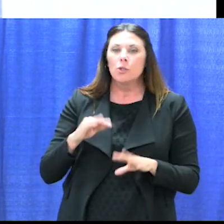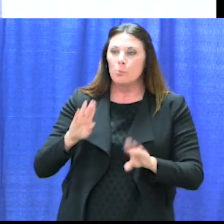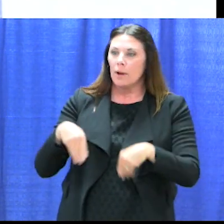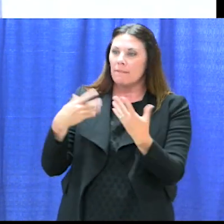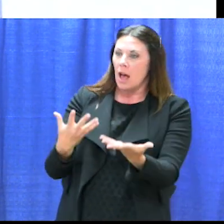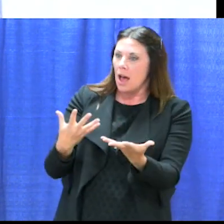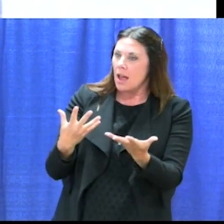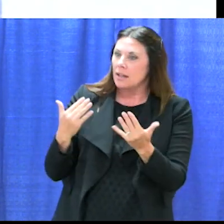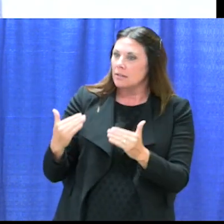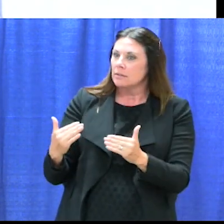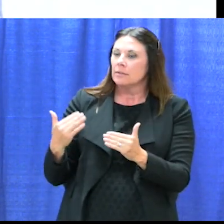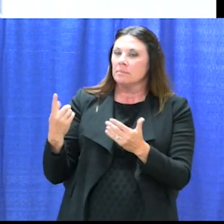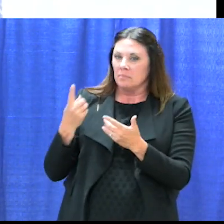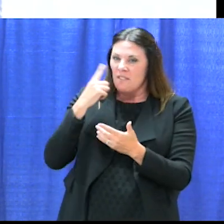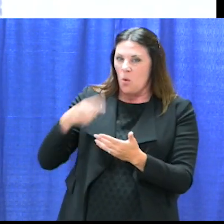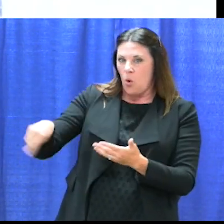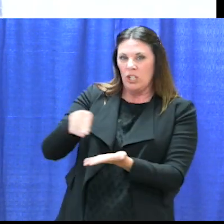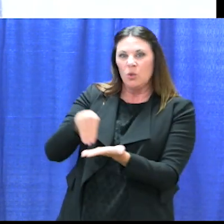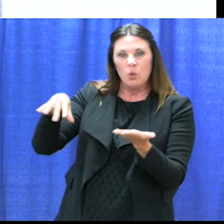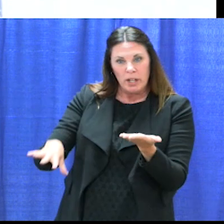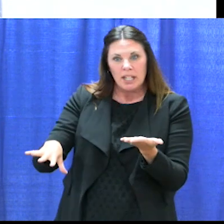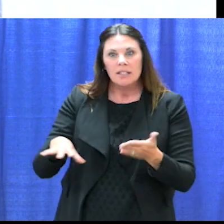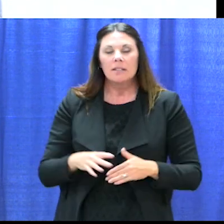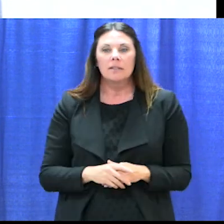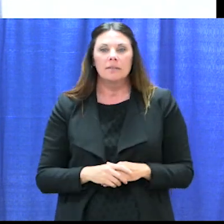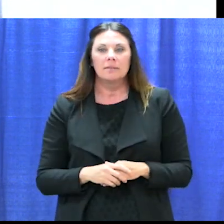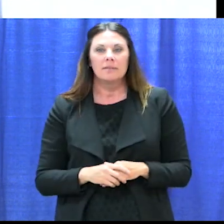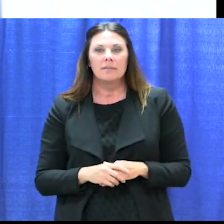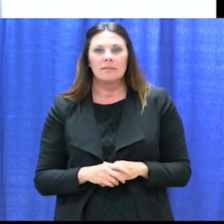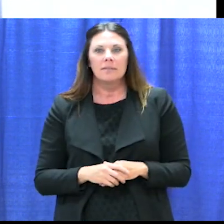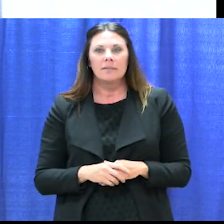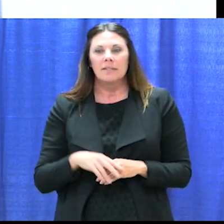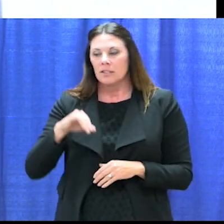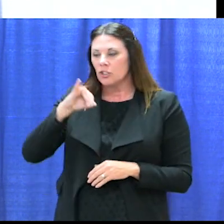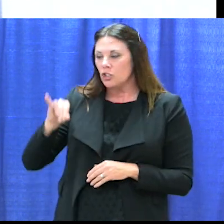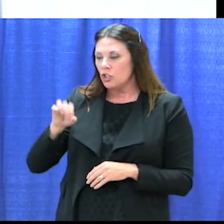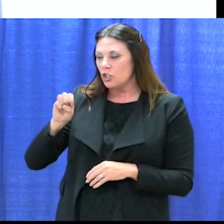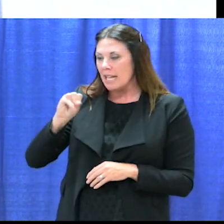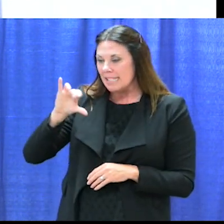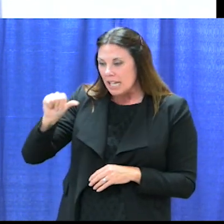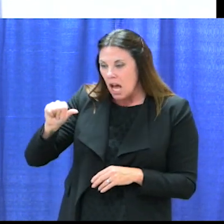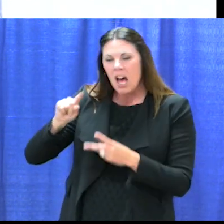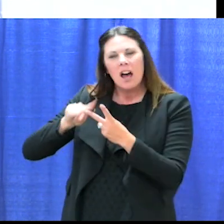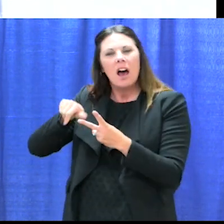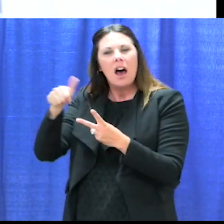And I'd like to thank all the folks—Mary Nicely, Jessica Howard and Ben Chida for helping make the donation happen.